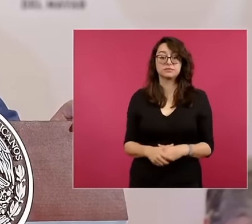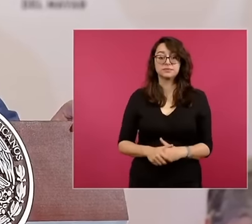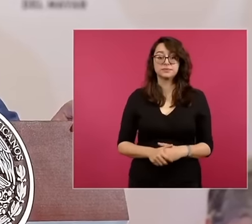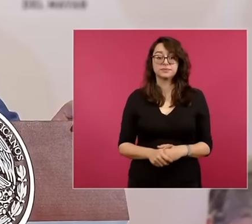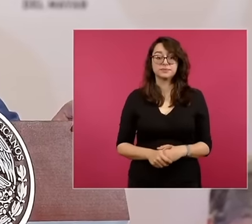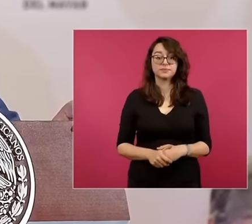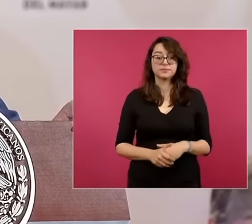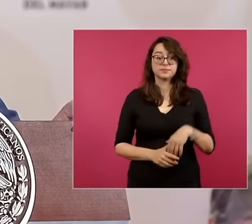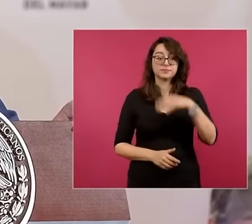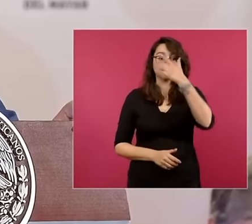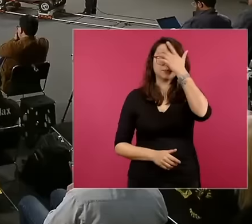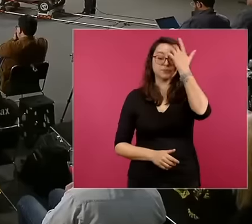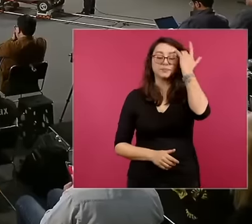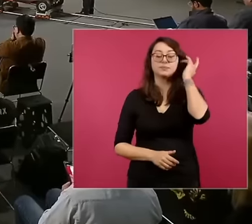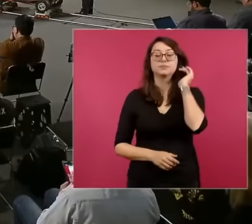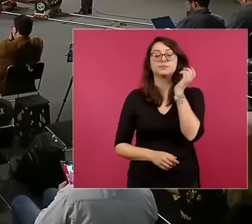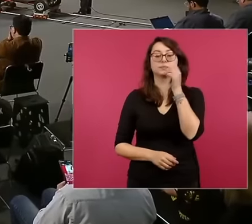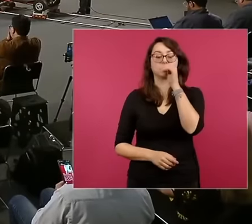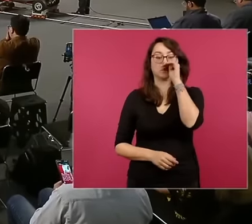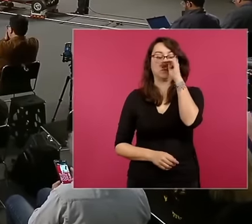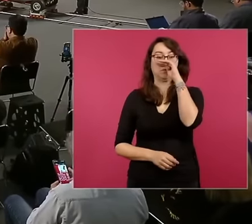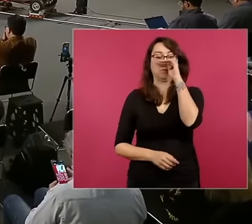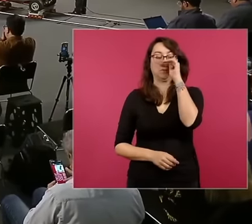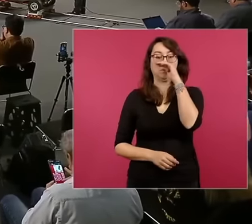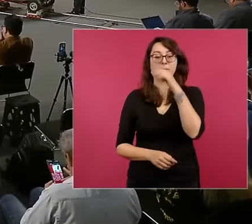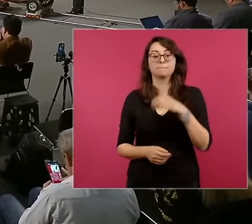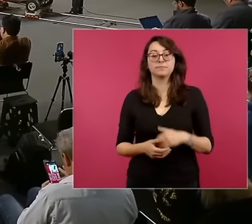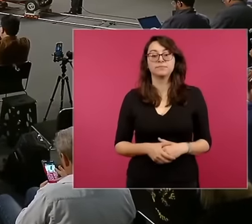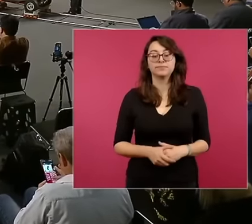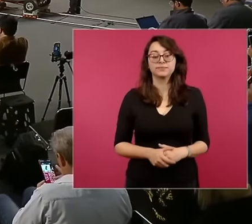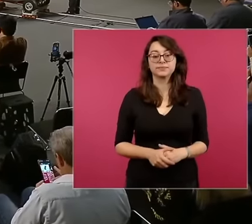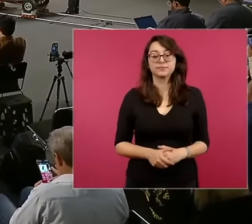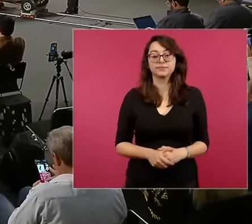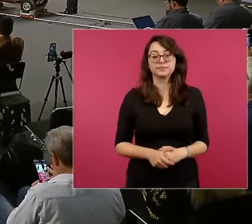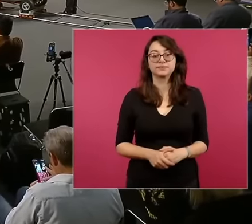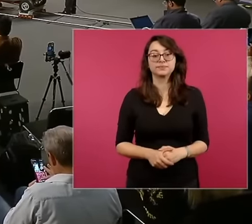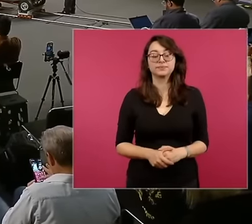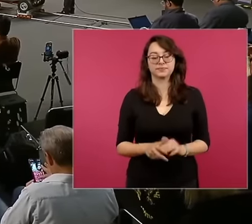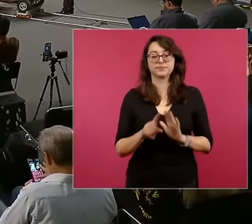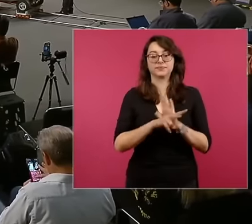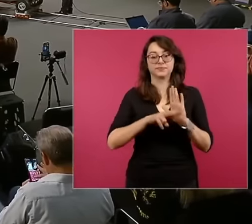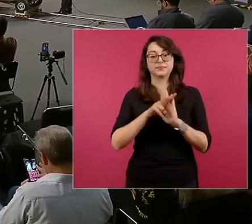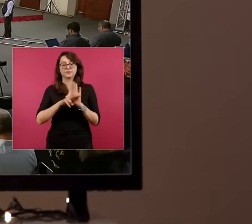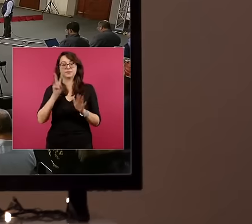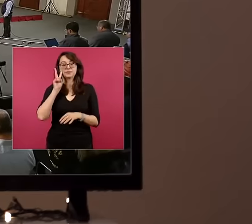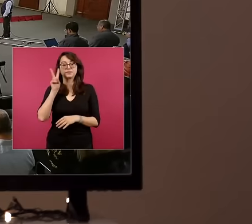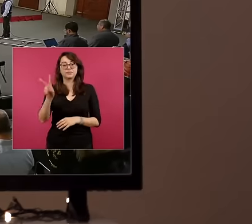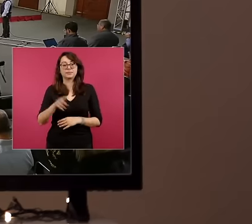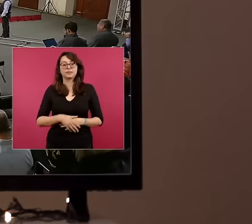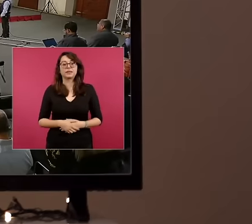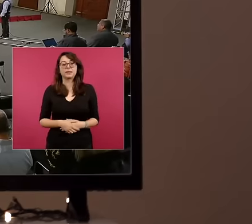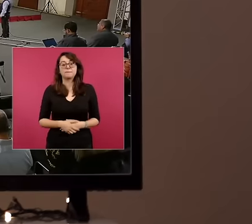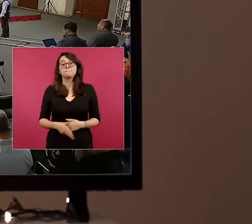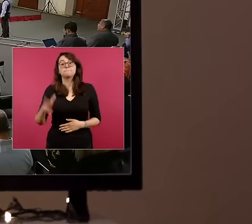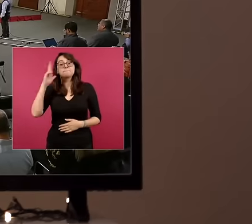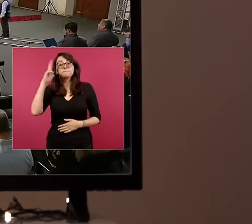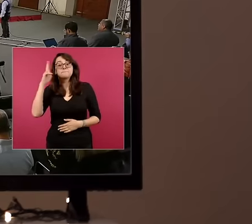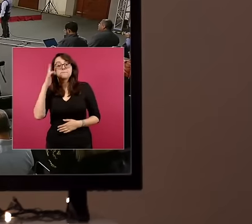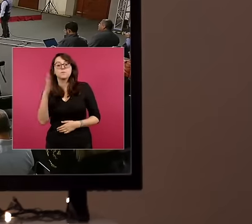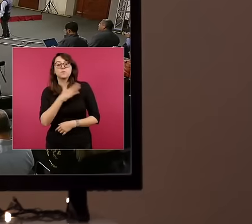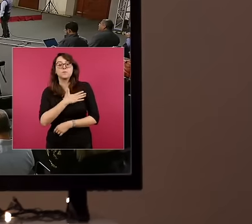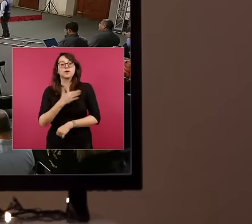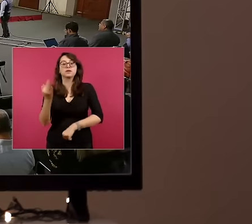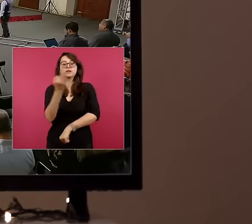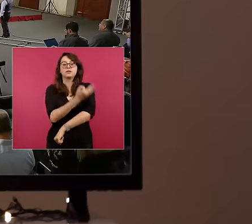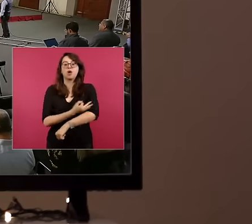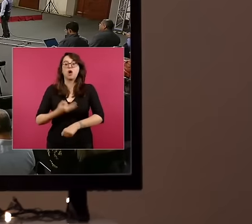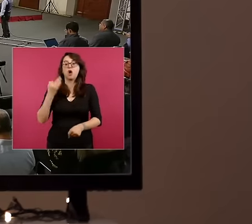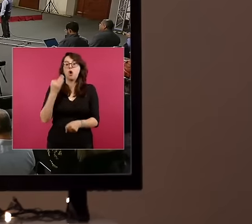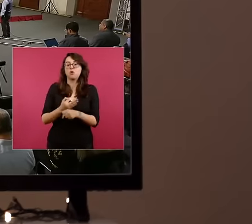see ahead Hello my people Good afternoon we are doing a small survey Claudia sh said